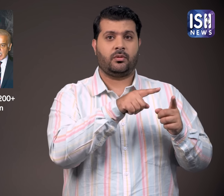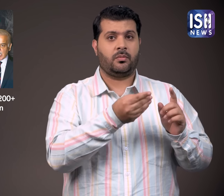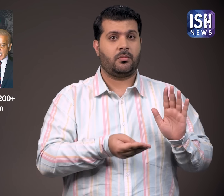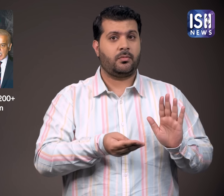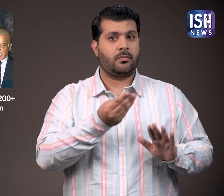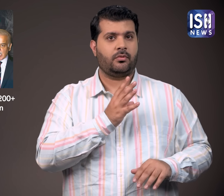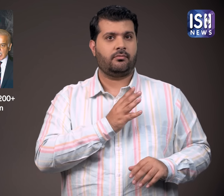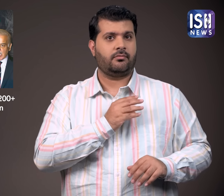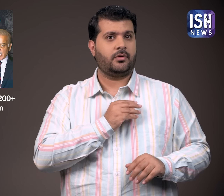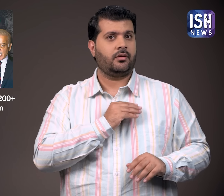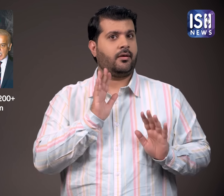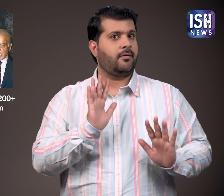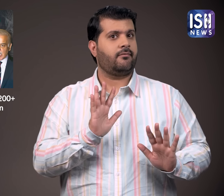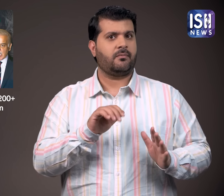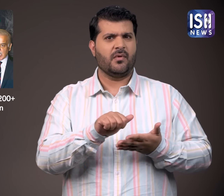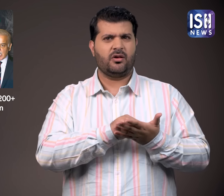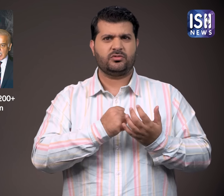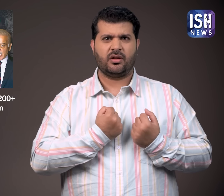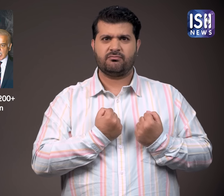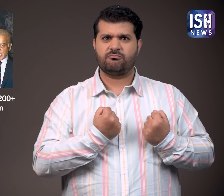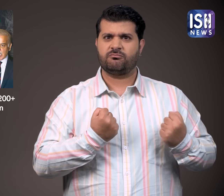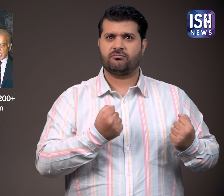Such acts by Balochistan are spreading fear.